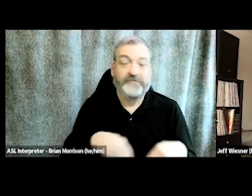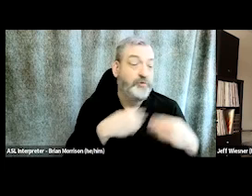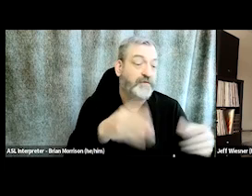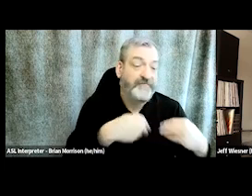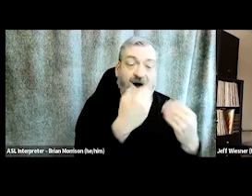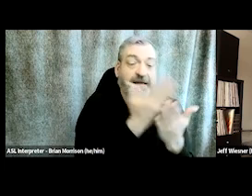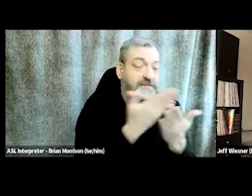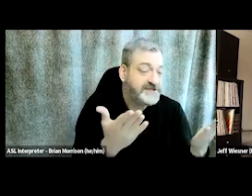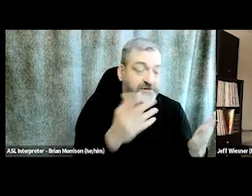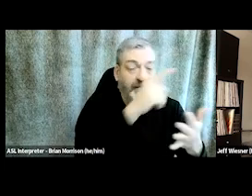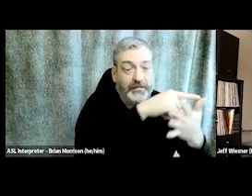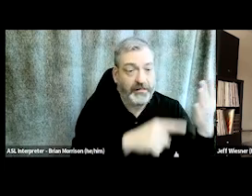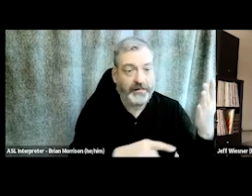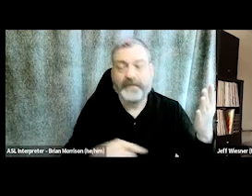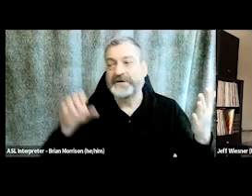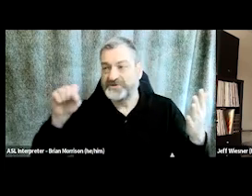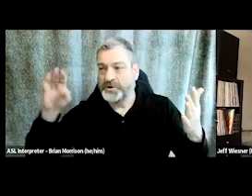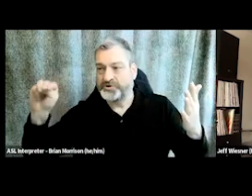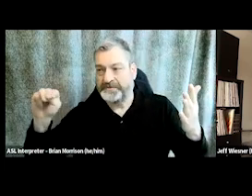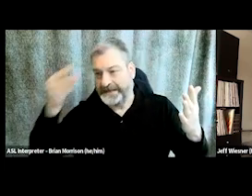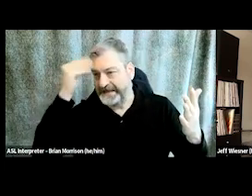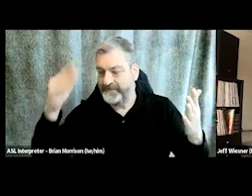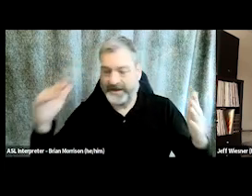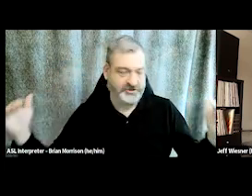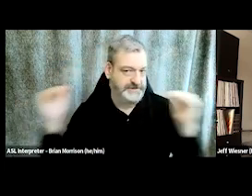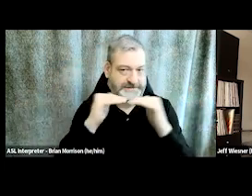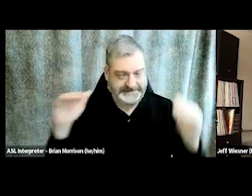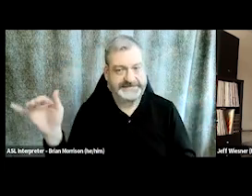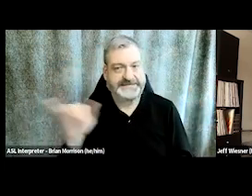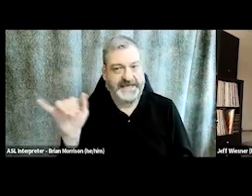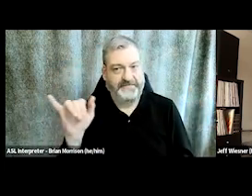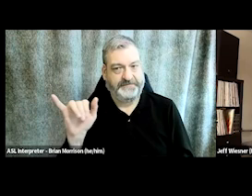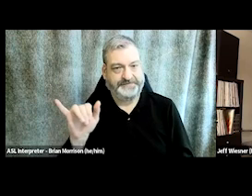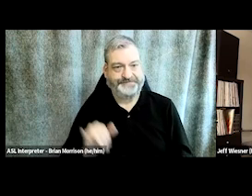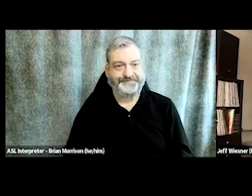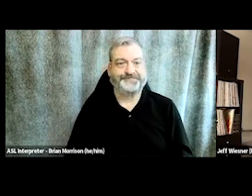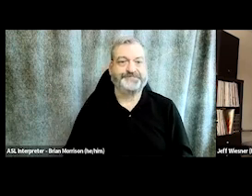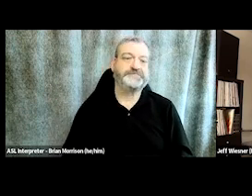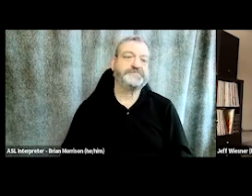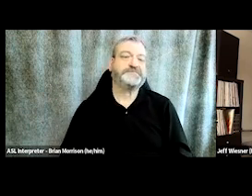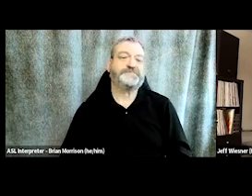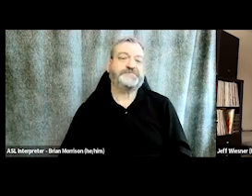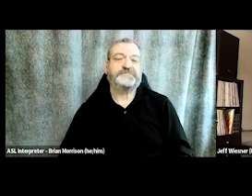puts out, but also that it's often relegated as an addon role or given